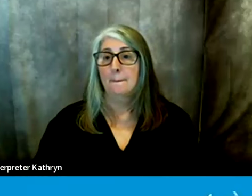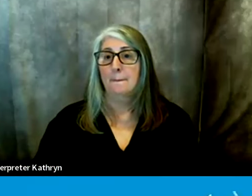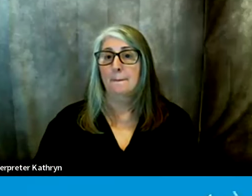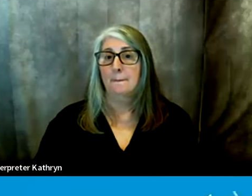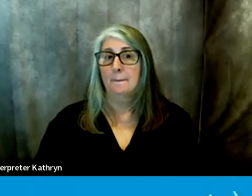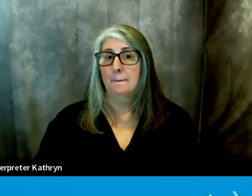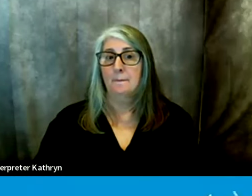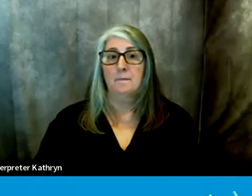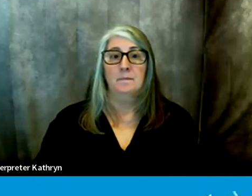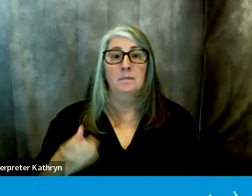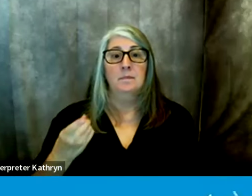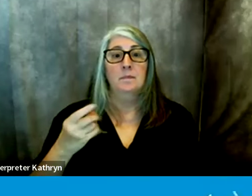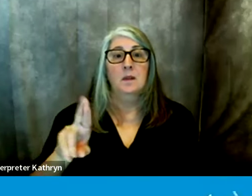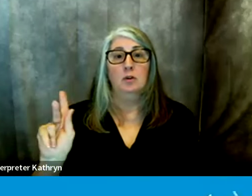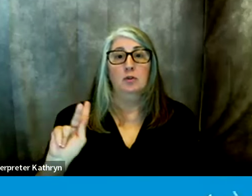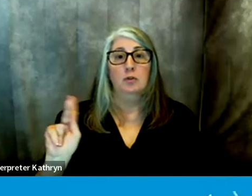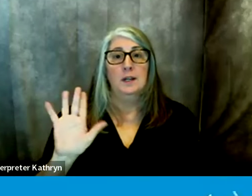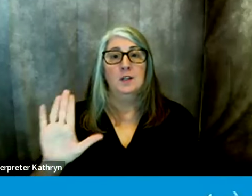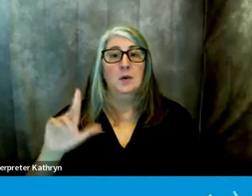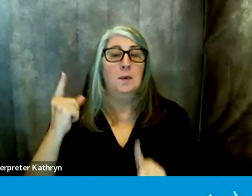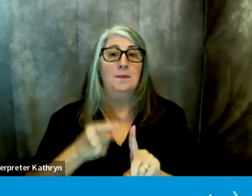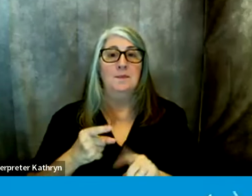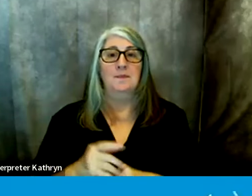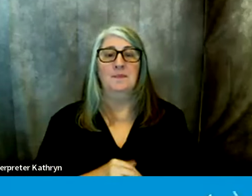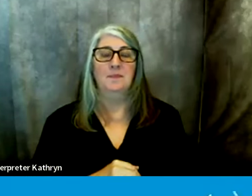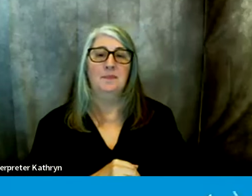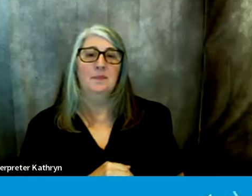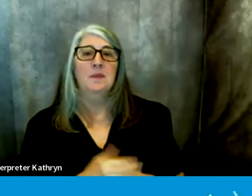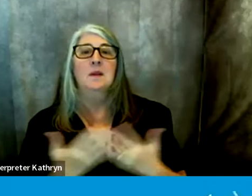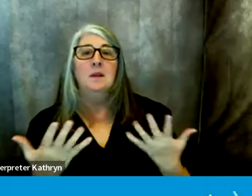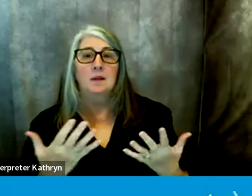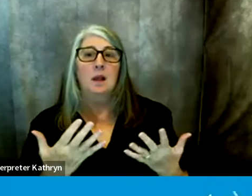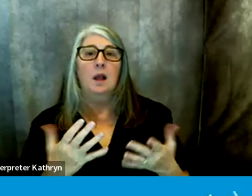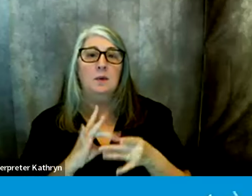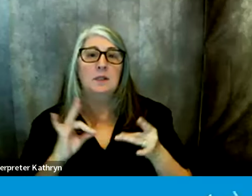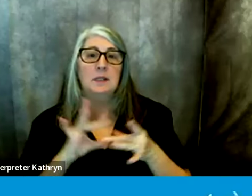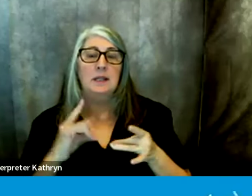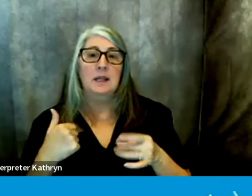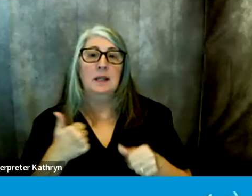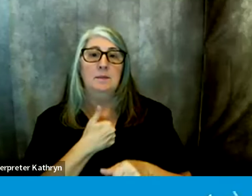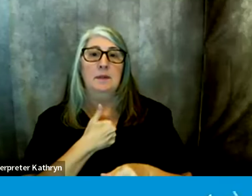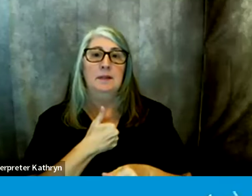And Dr. Kreydin, what's your point? What's your take on the point? I would say that, as a physician, I can say that we've figured out